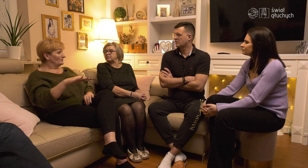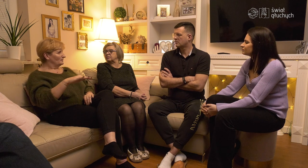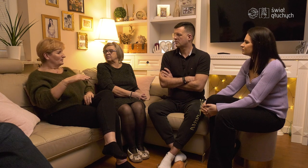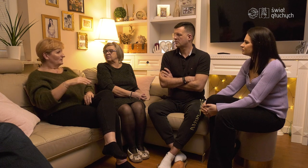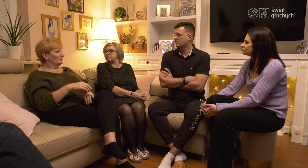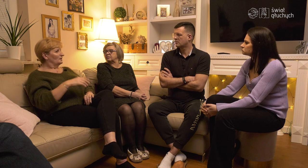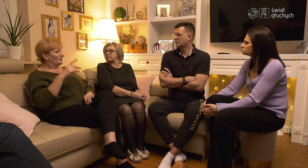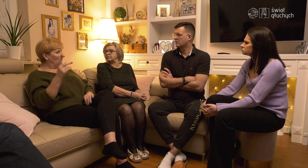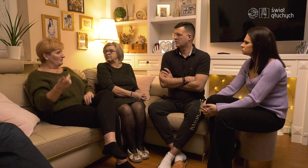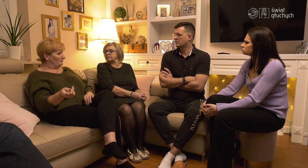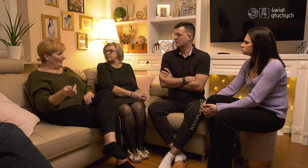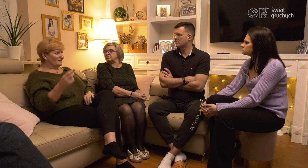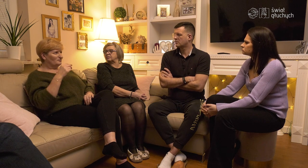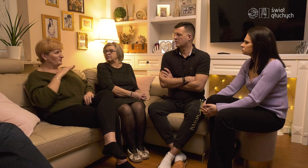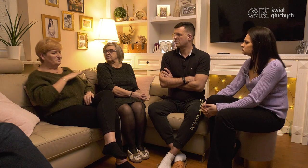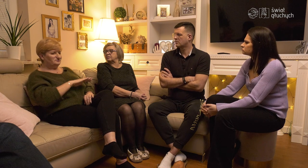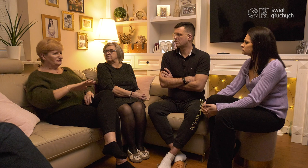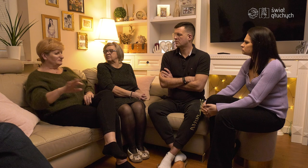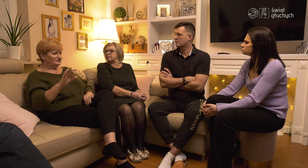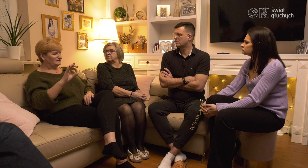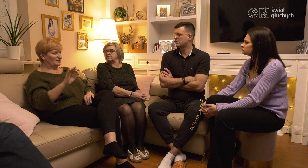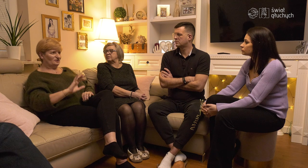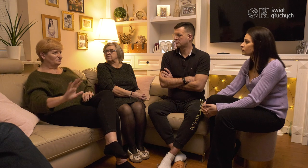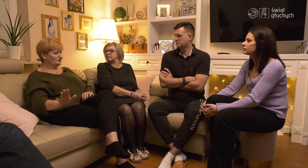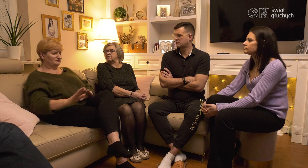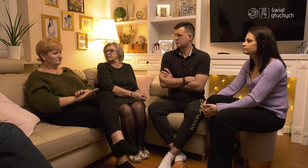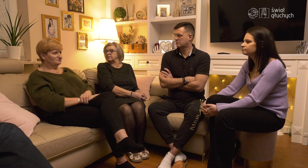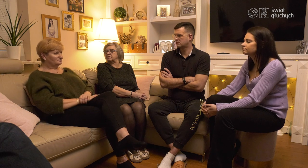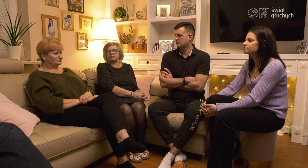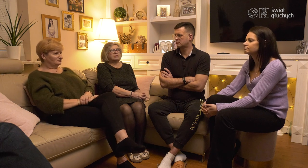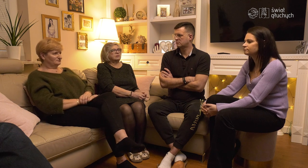and they definitely didn't want the implant either.